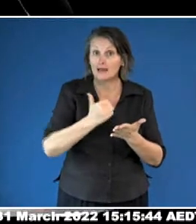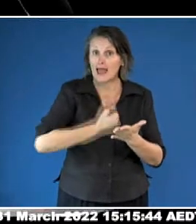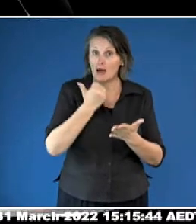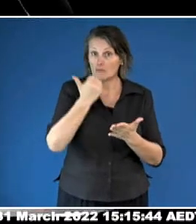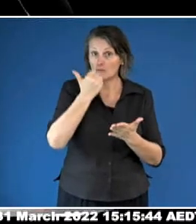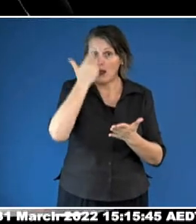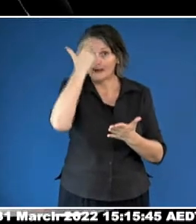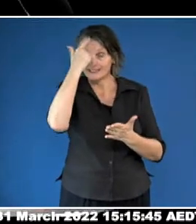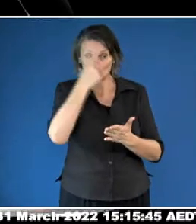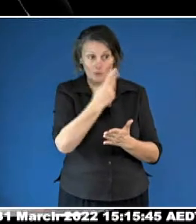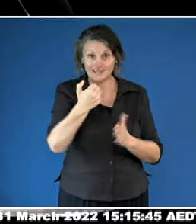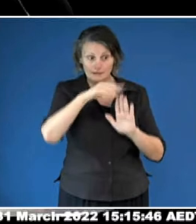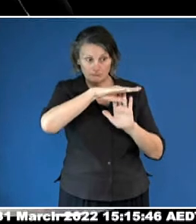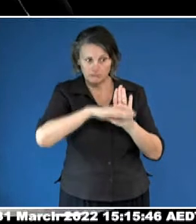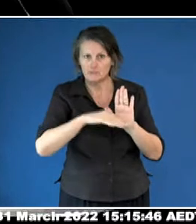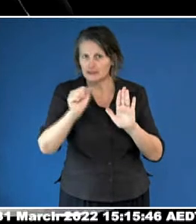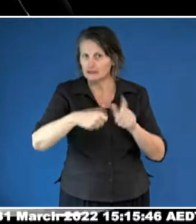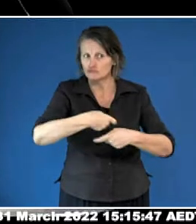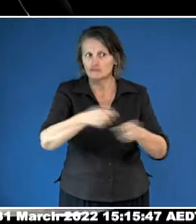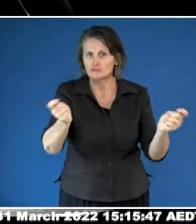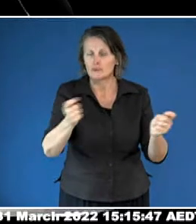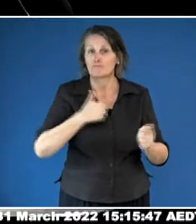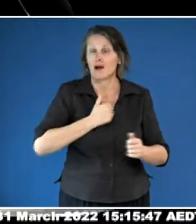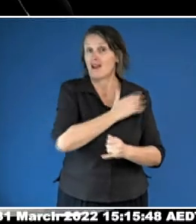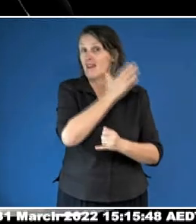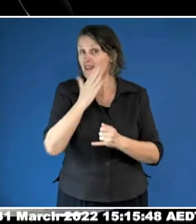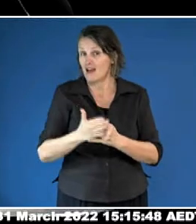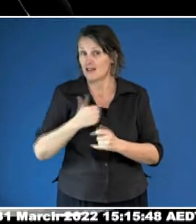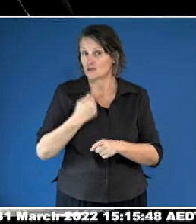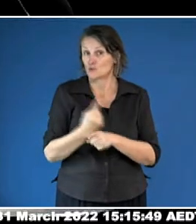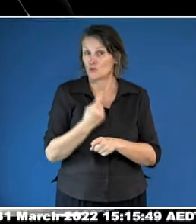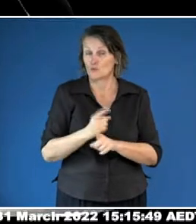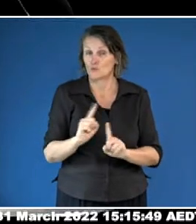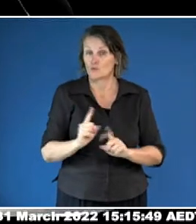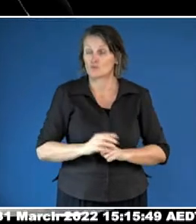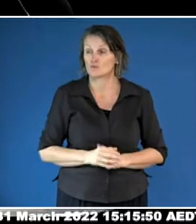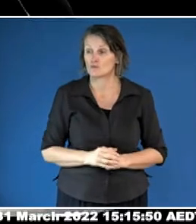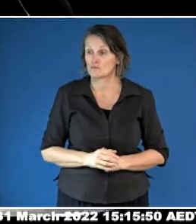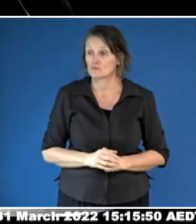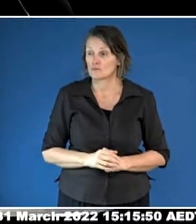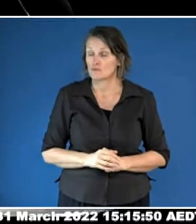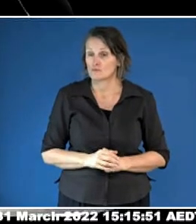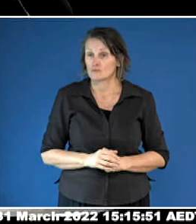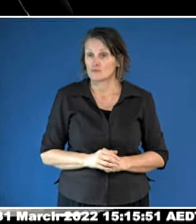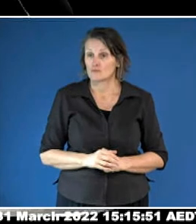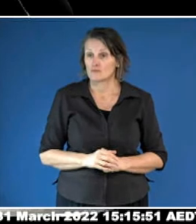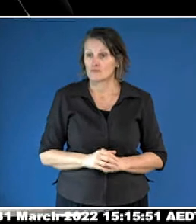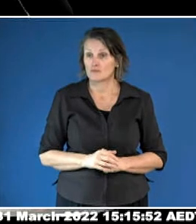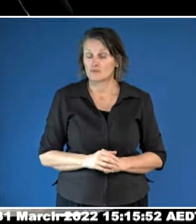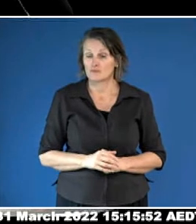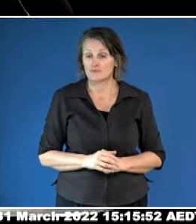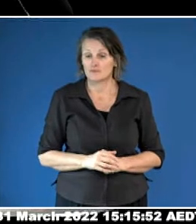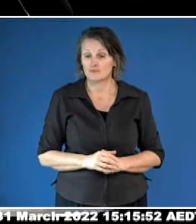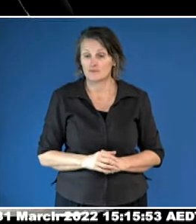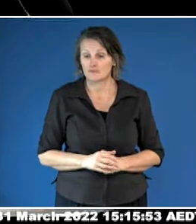I would like to say as a final comment, I think, is that we can't - there's no such